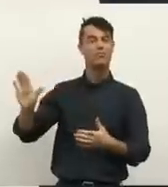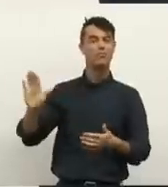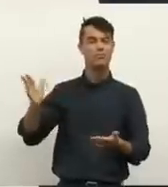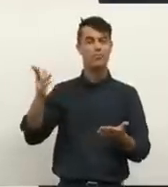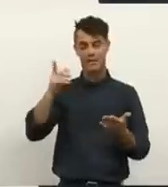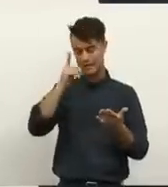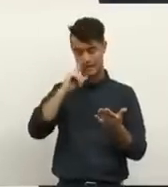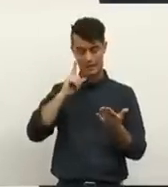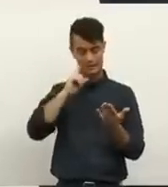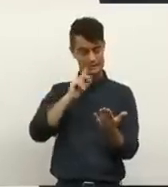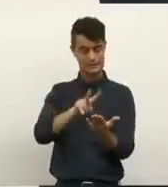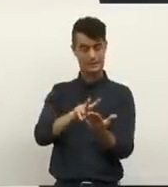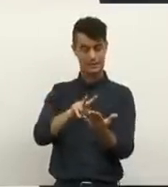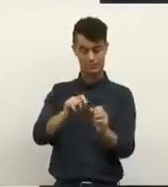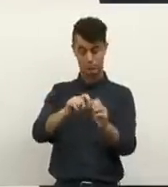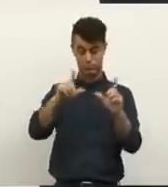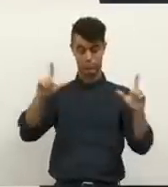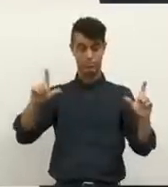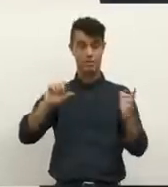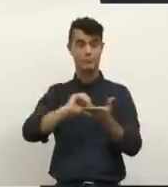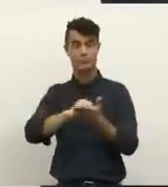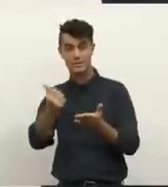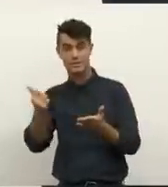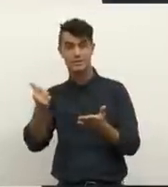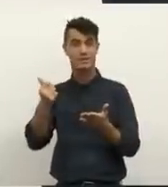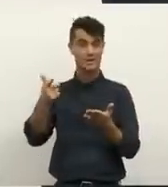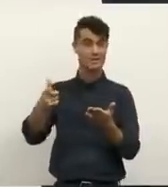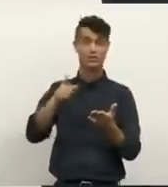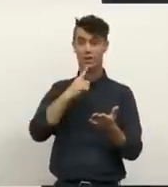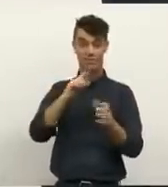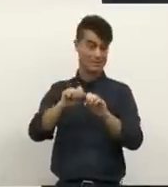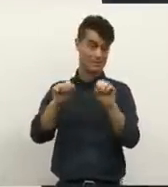and those sort of systems. So that then tends to lead to,